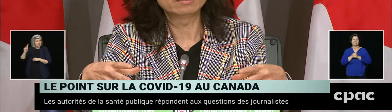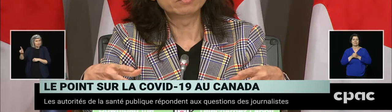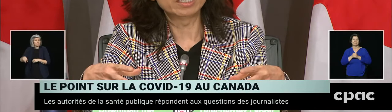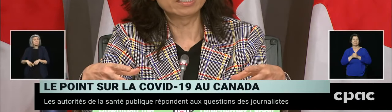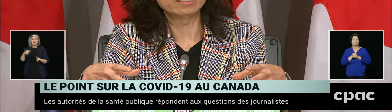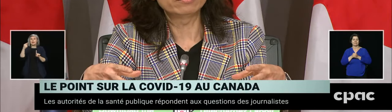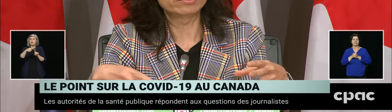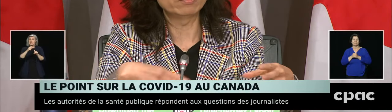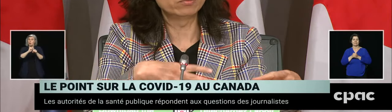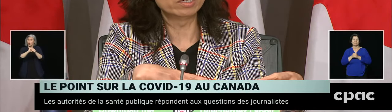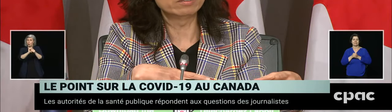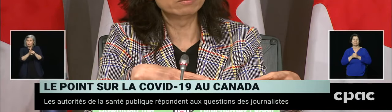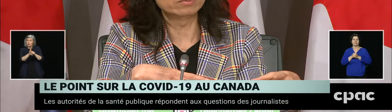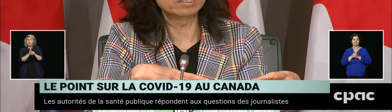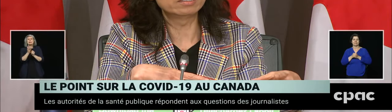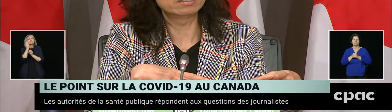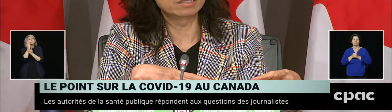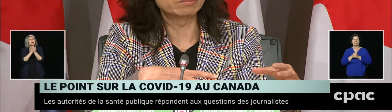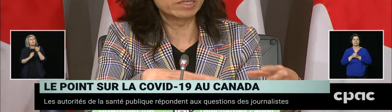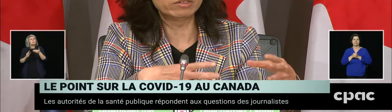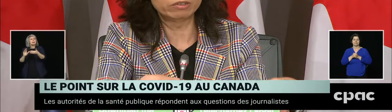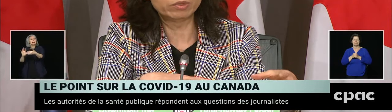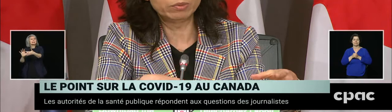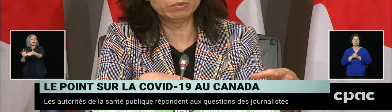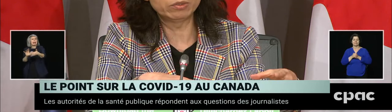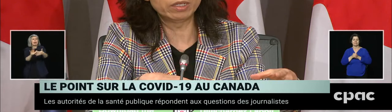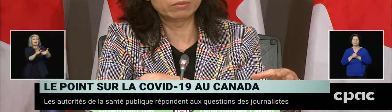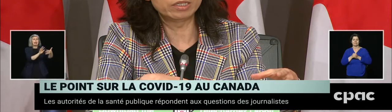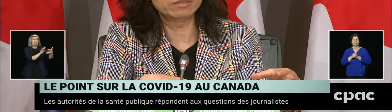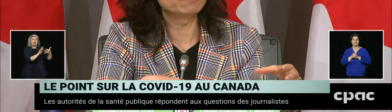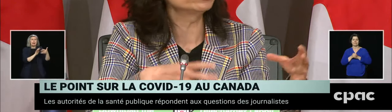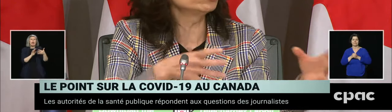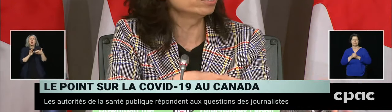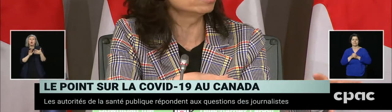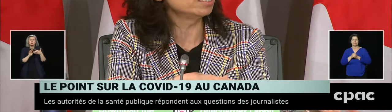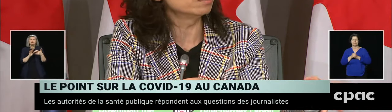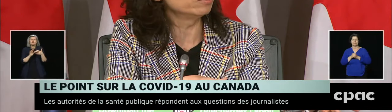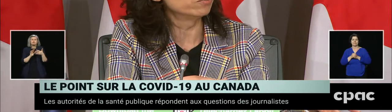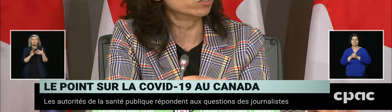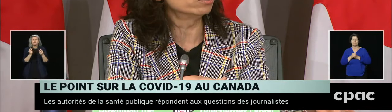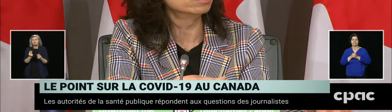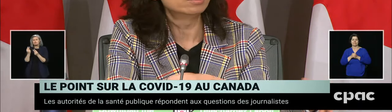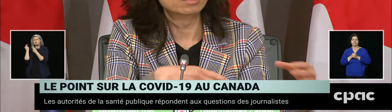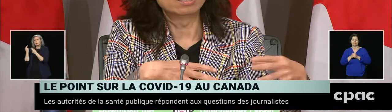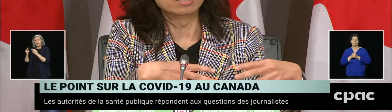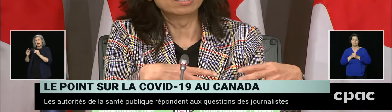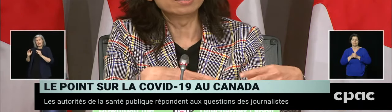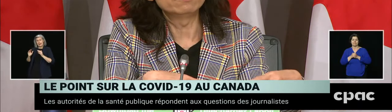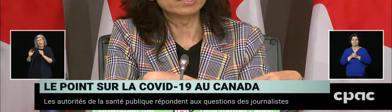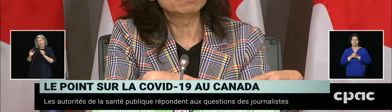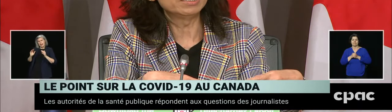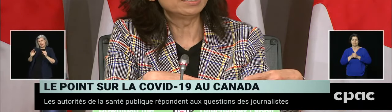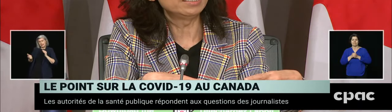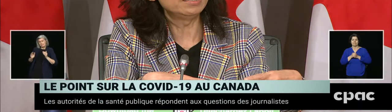SOME OBSERVATIONAL STUDIES, SOME OF THEM ARE ACTUAL SPECTRE OF